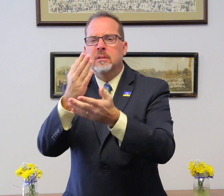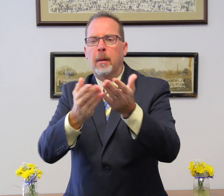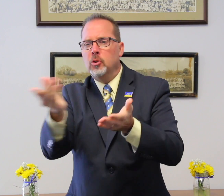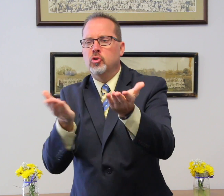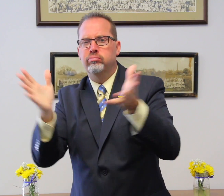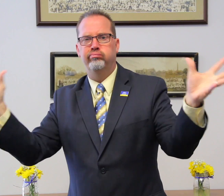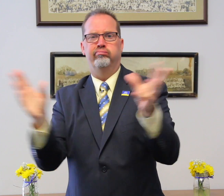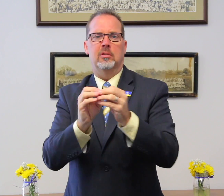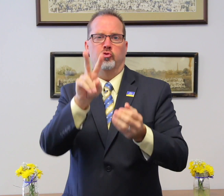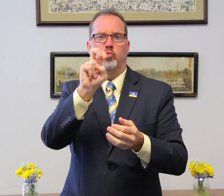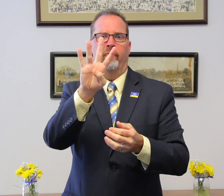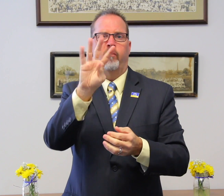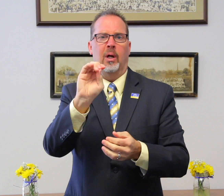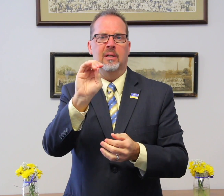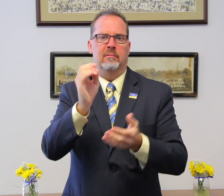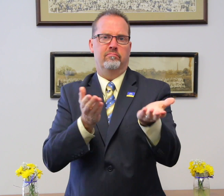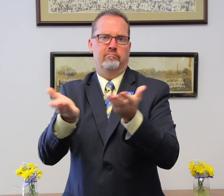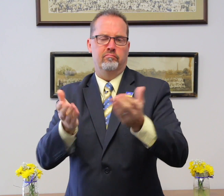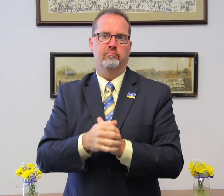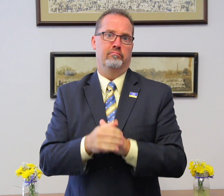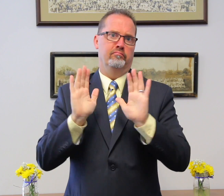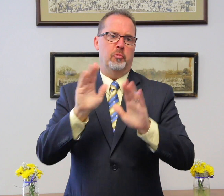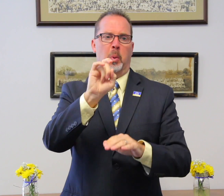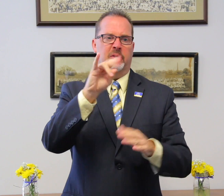there. Altogether we have about 240 students served, which